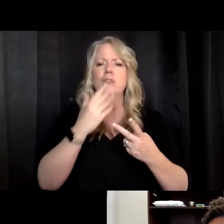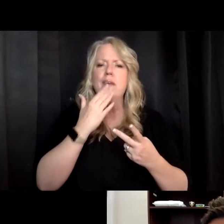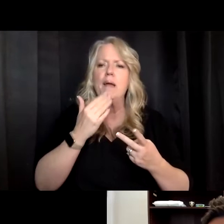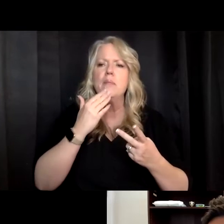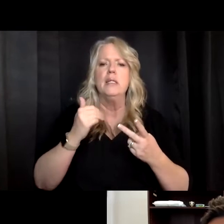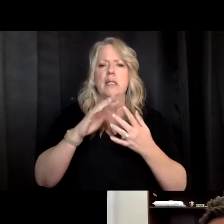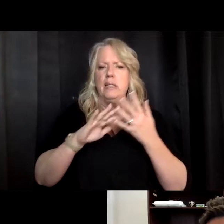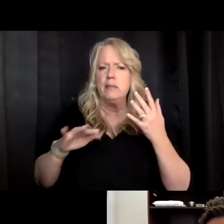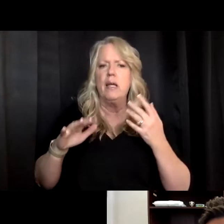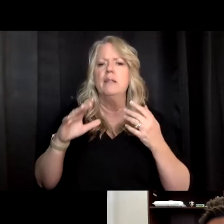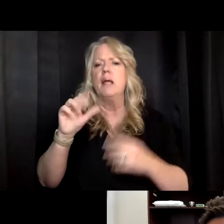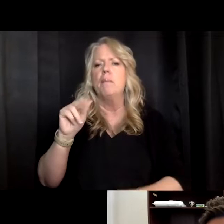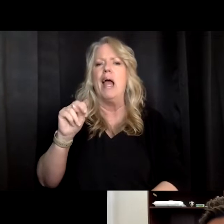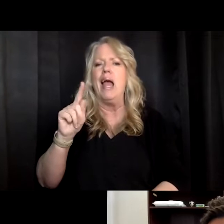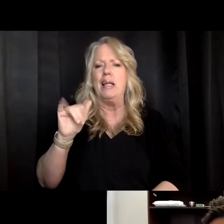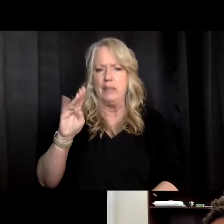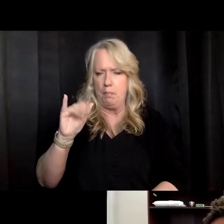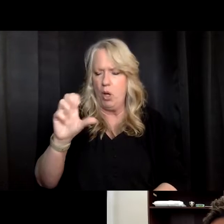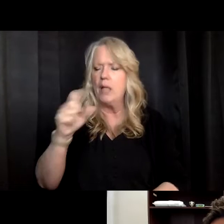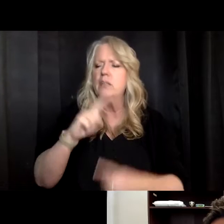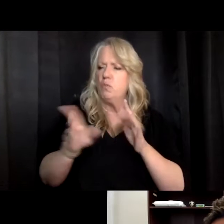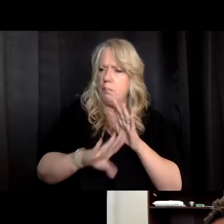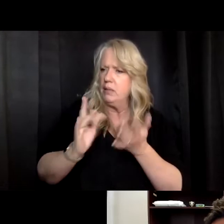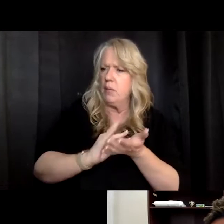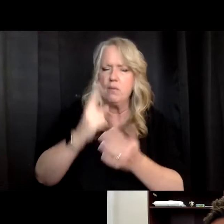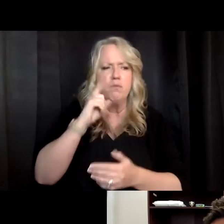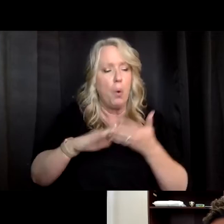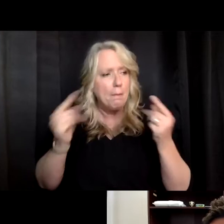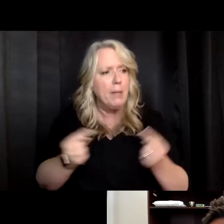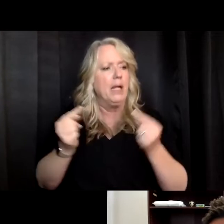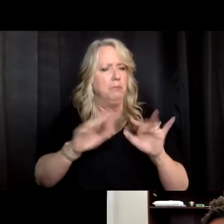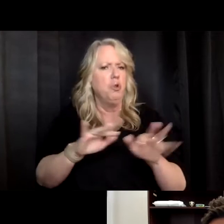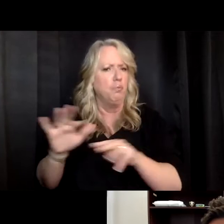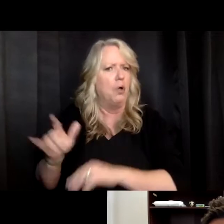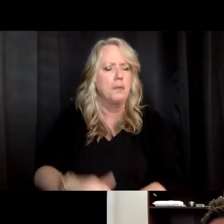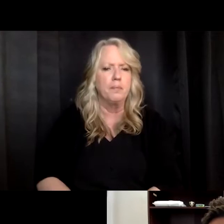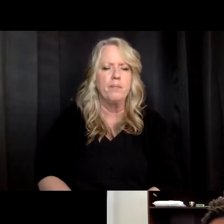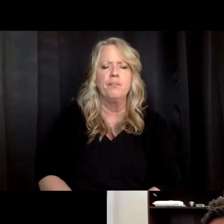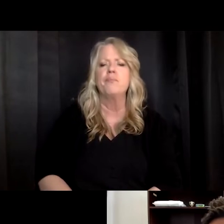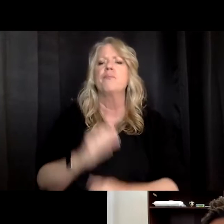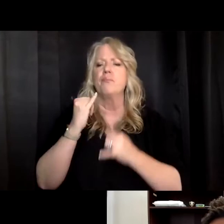. TALKED ABOUT NEEDING BASIC MEDICATIONS FOR BLOOD PRESSURE , DIABETES, BASIC ANTIBIOTICS,